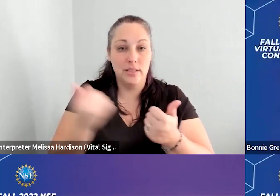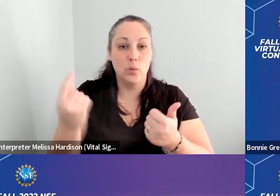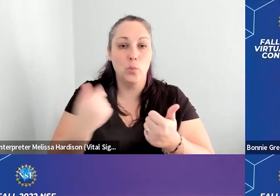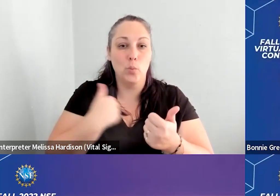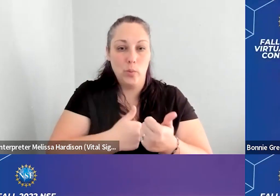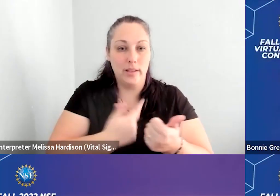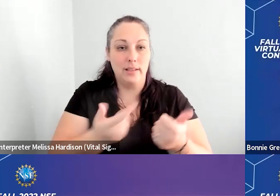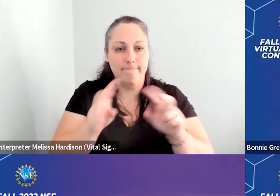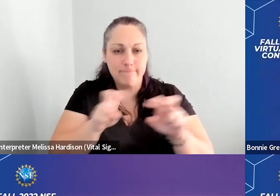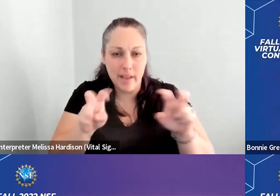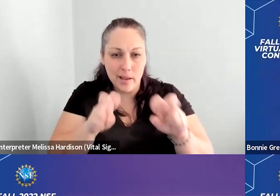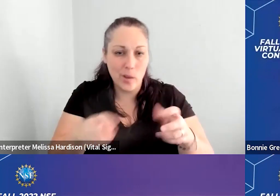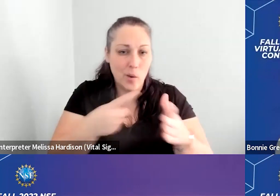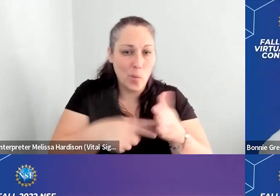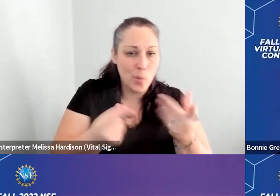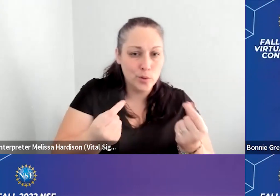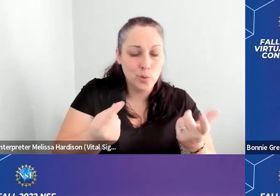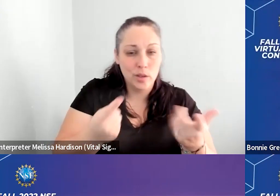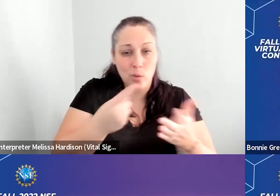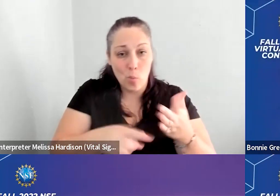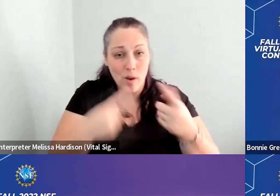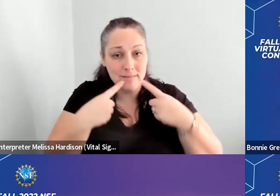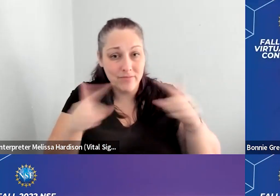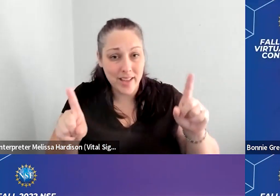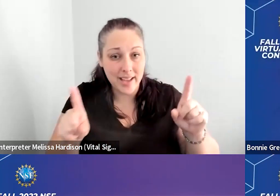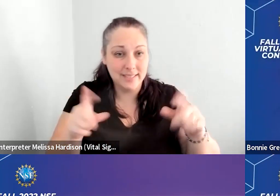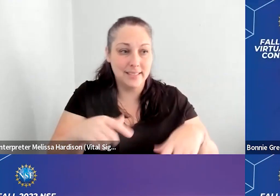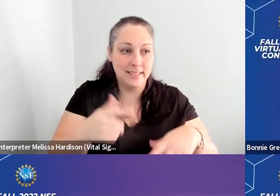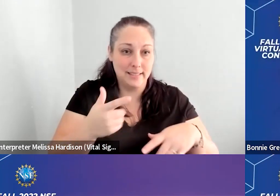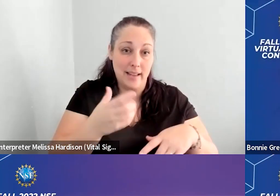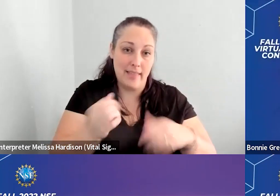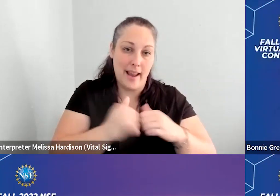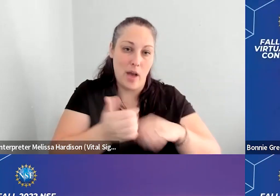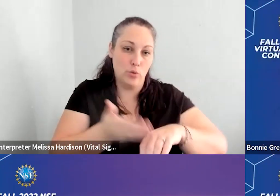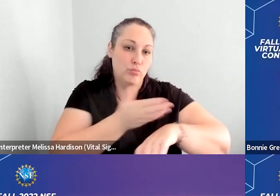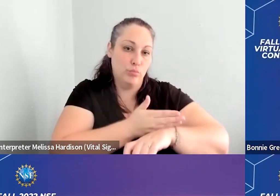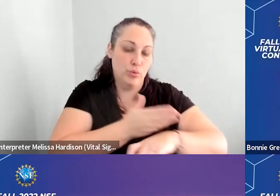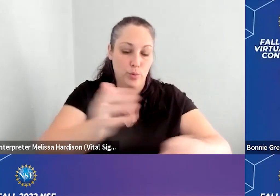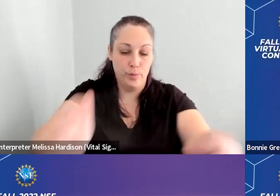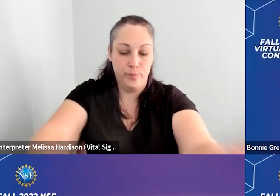and use that data to make improvements. Beth Strausser: Great.